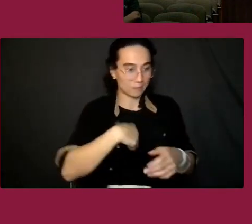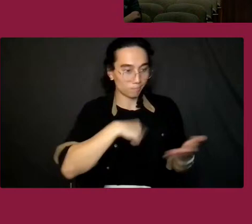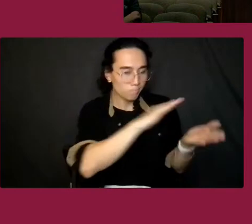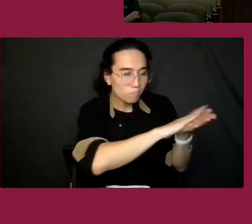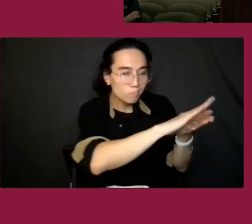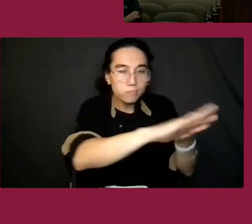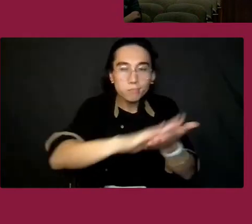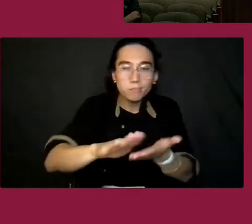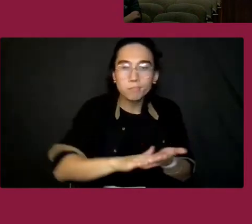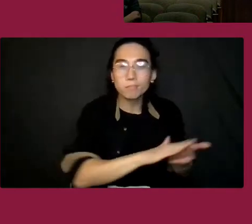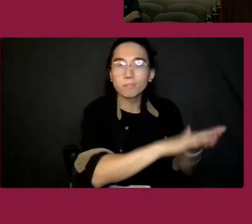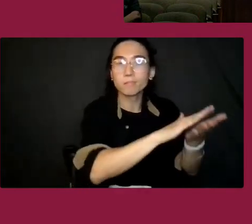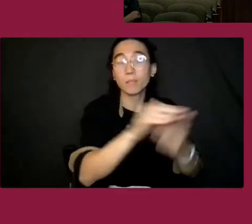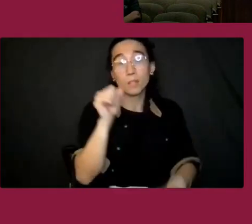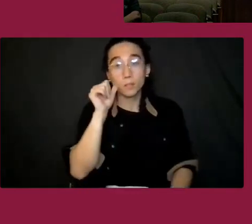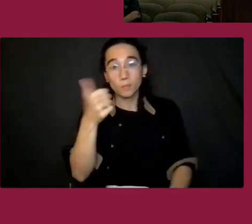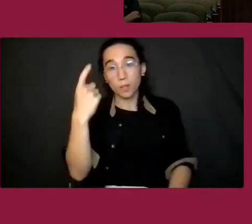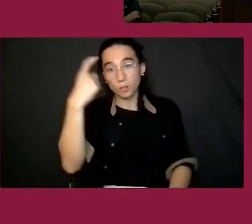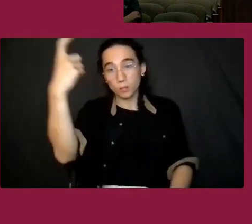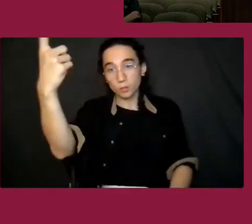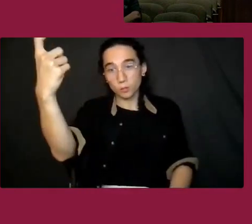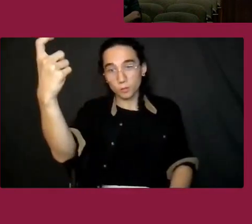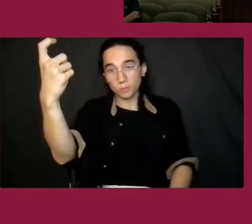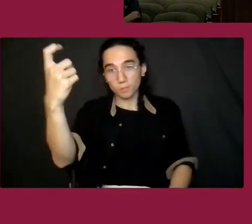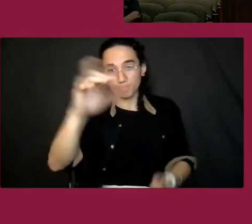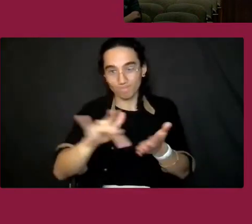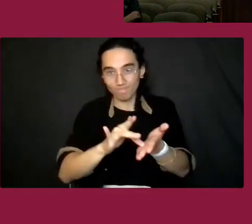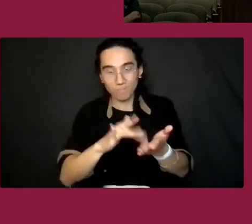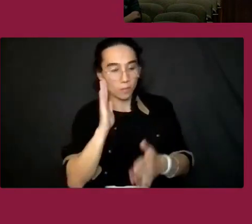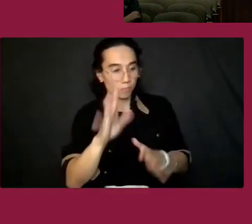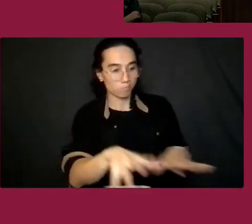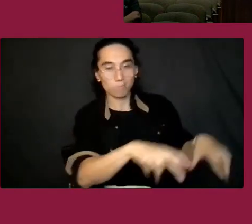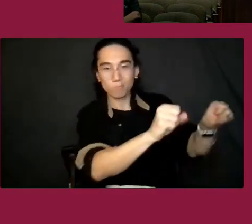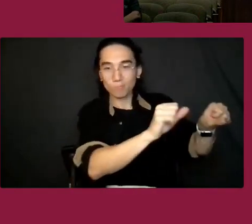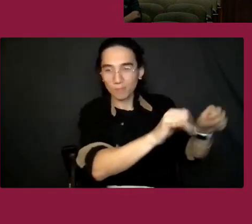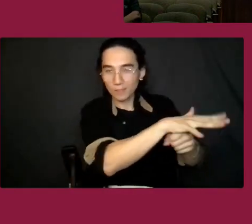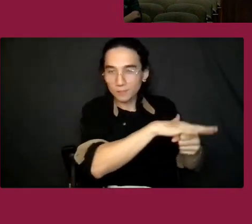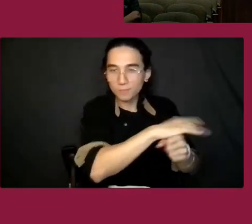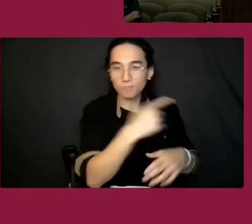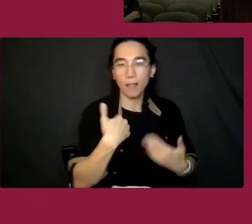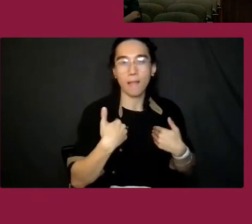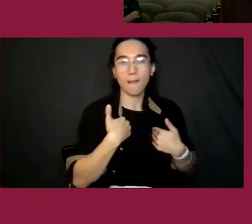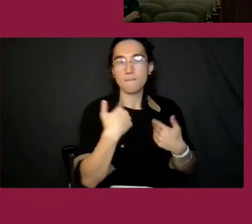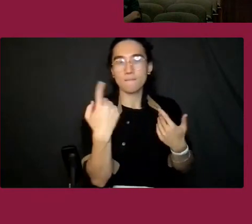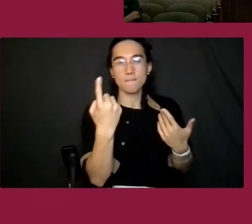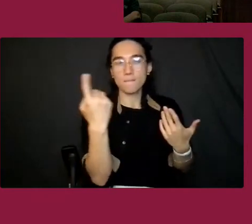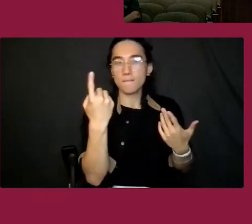Center will be using it to host a sort of talk, I believe, with someone that is coming to speak.